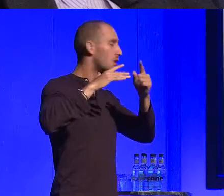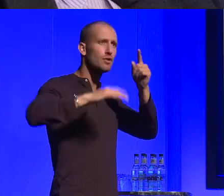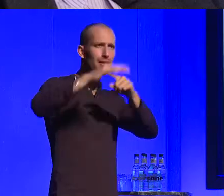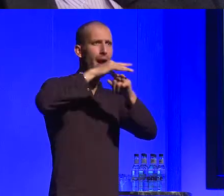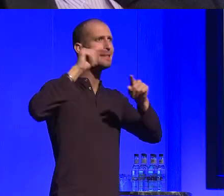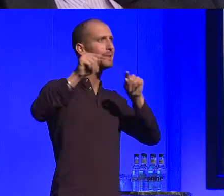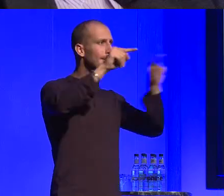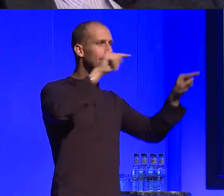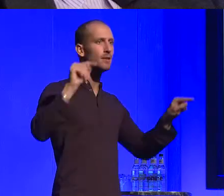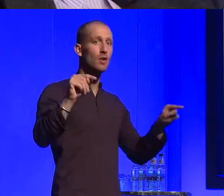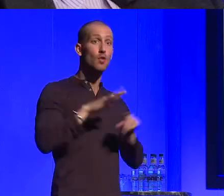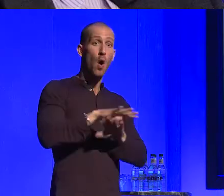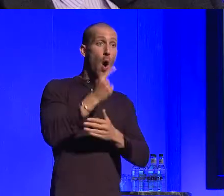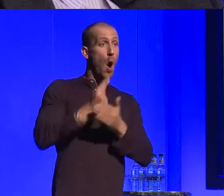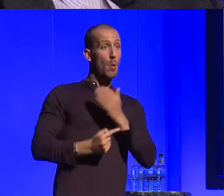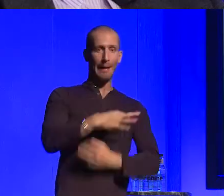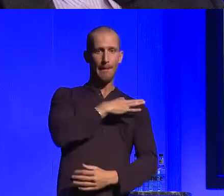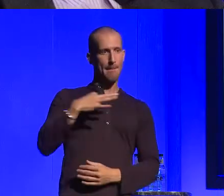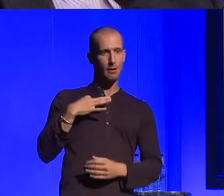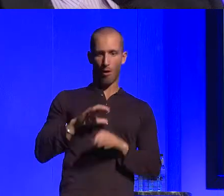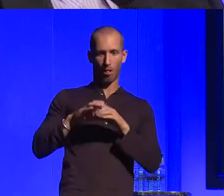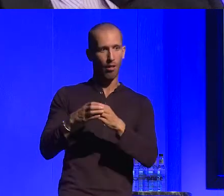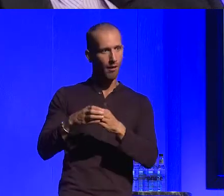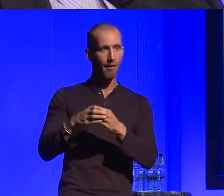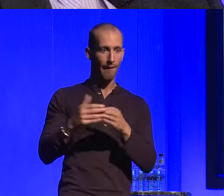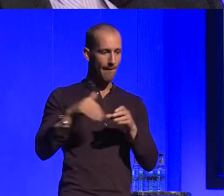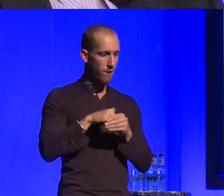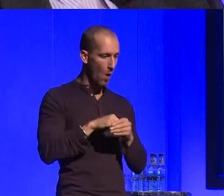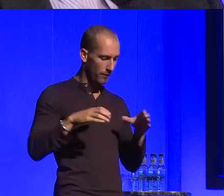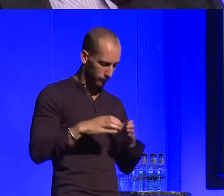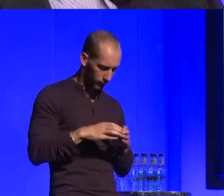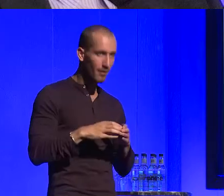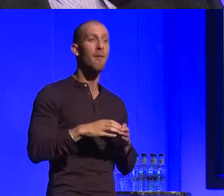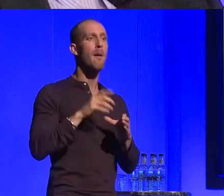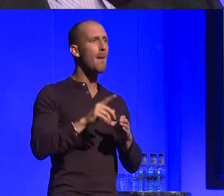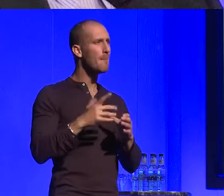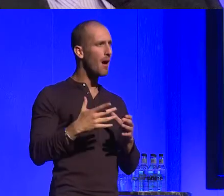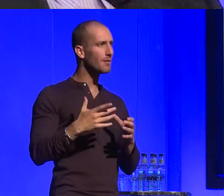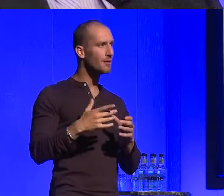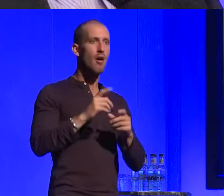So, not a trivial thing, evidently, but we need to be integrating primary care services,